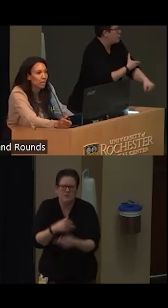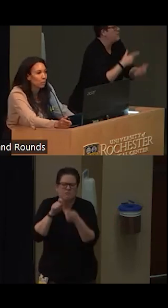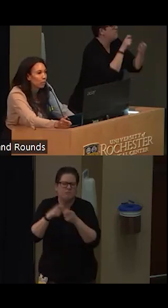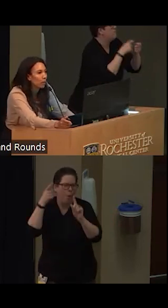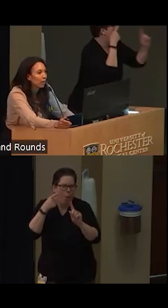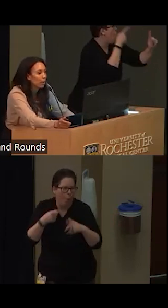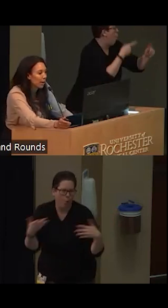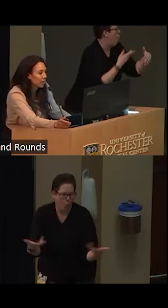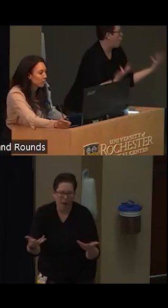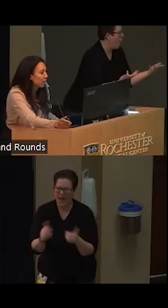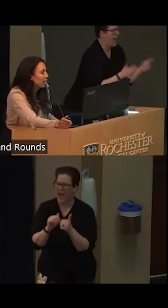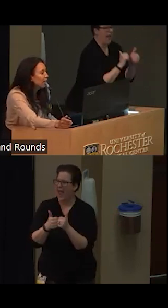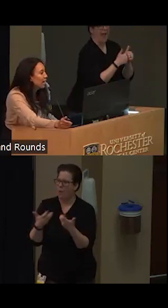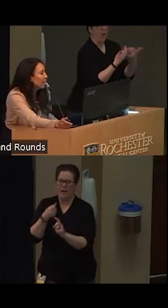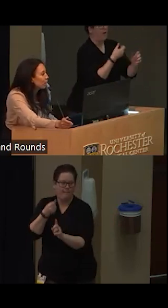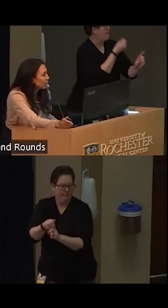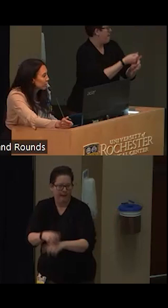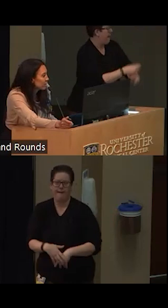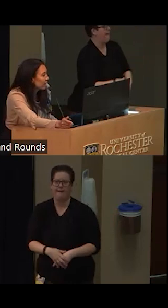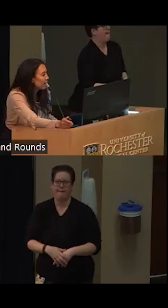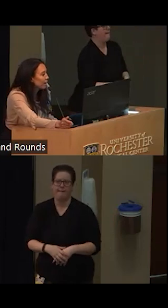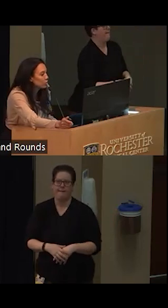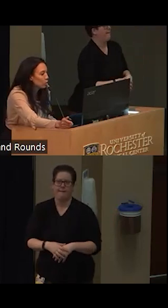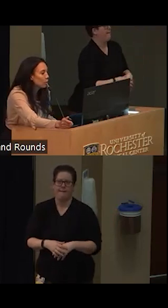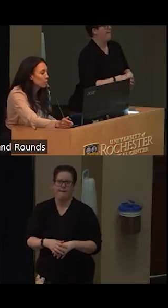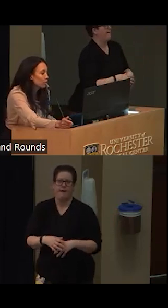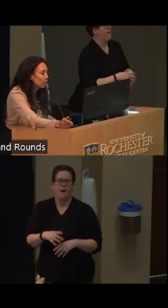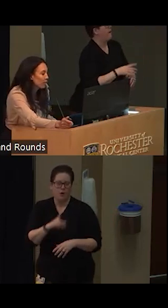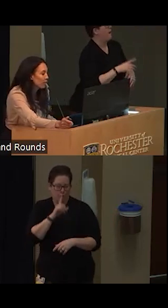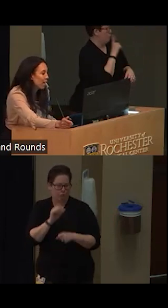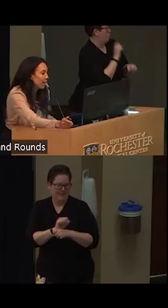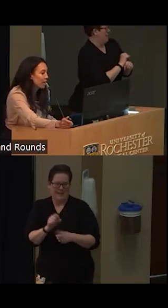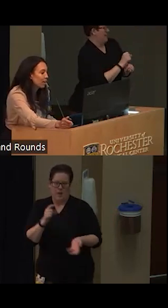want to be what do we want our impact to be and how do we understand that it's so much more than